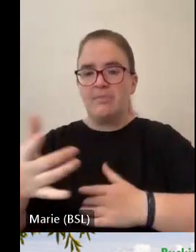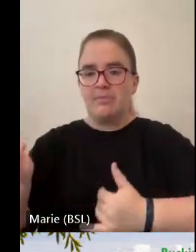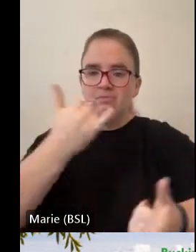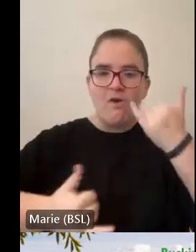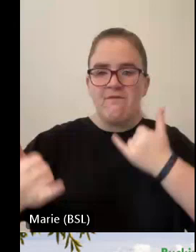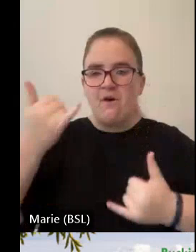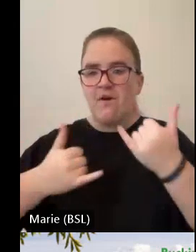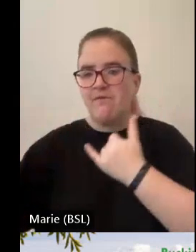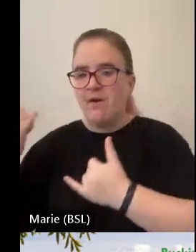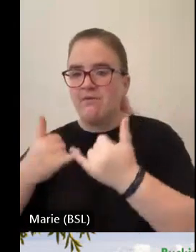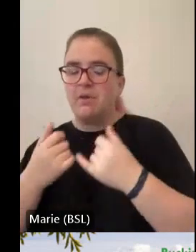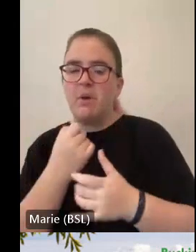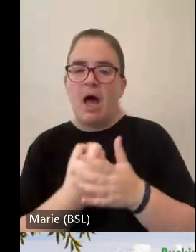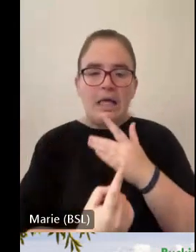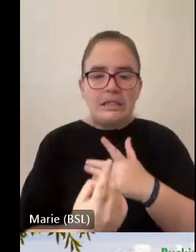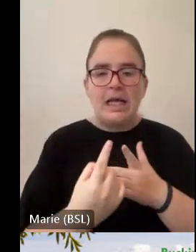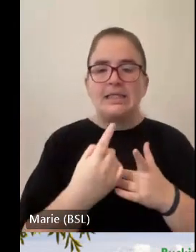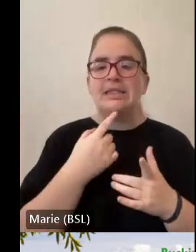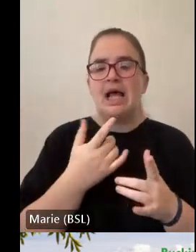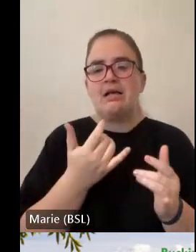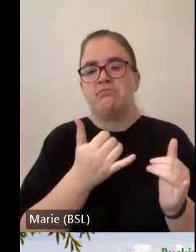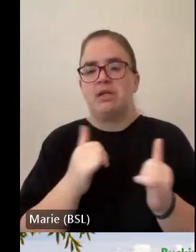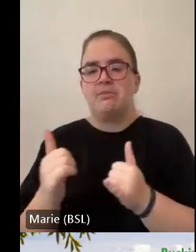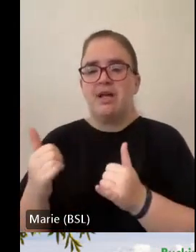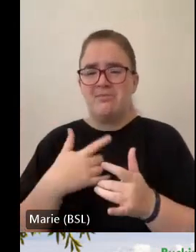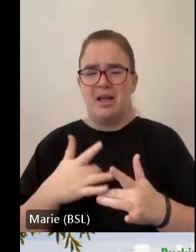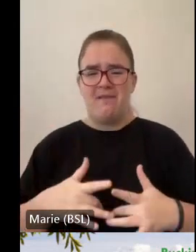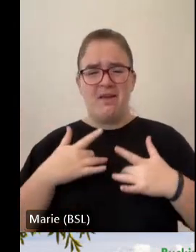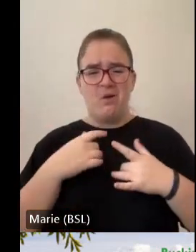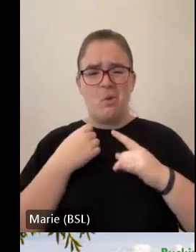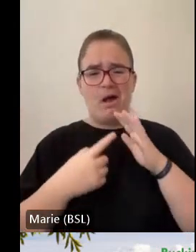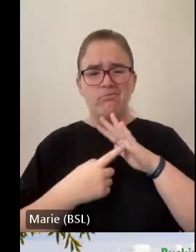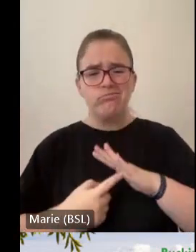Who was isolated and and in some cases quite sort of low and lonely.